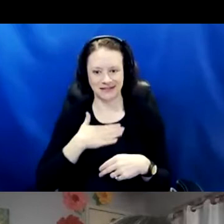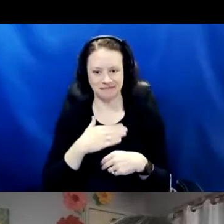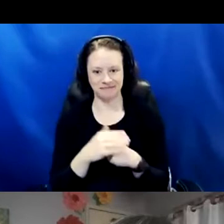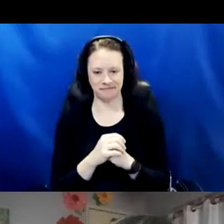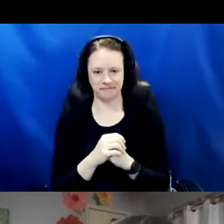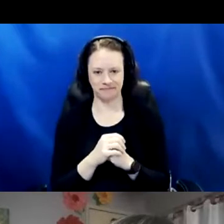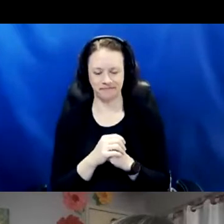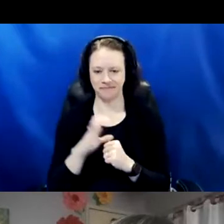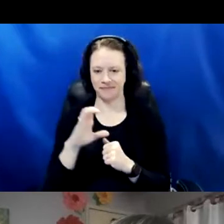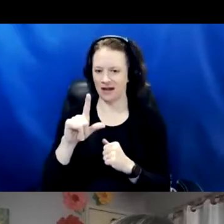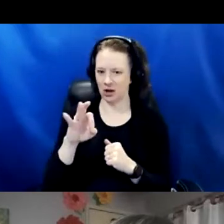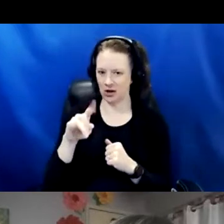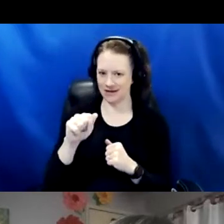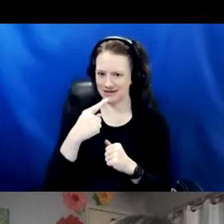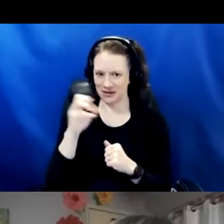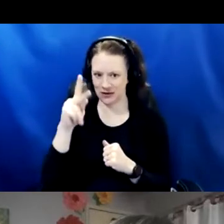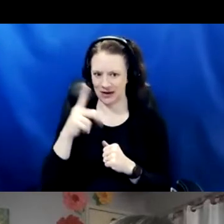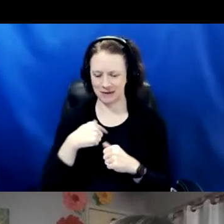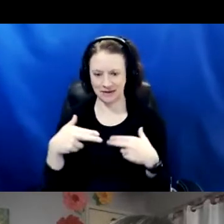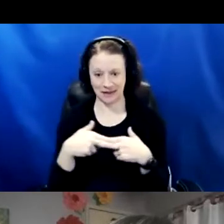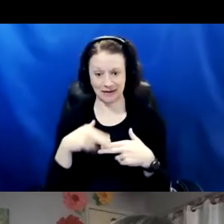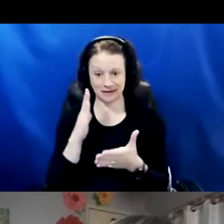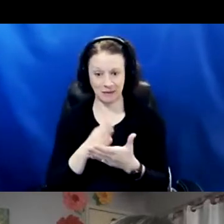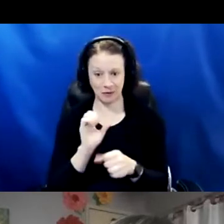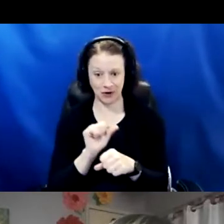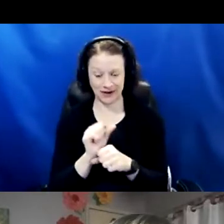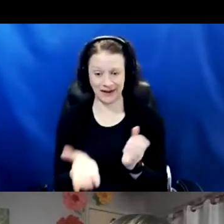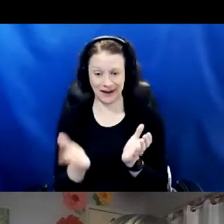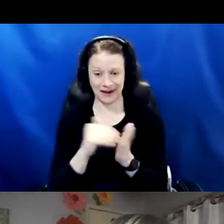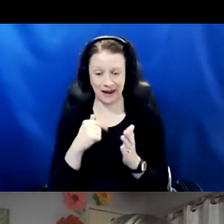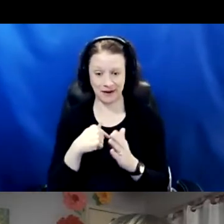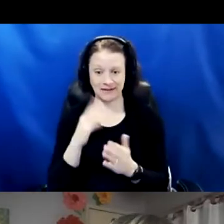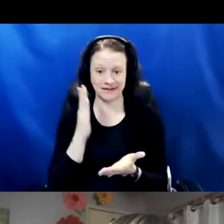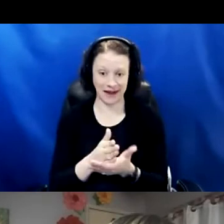Okay, my slides stopped working again. So I'm going to unshare and reshare.